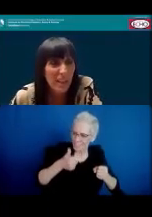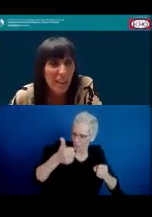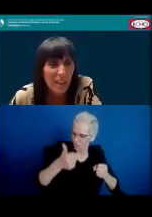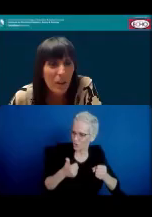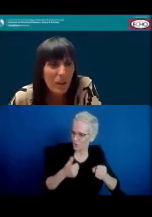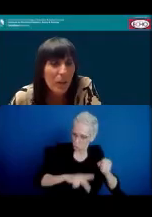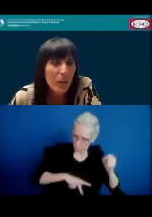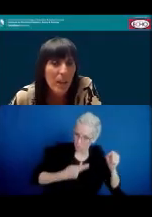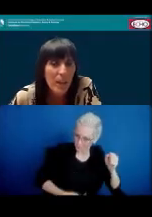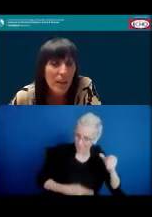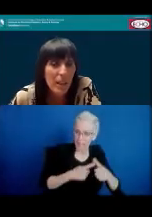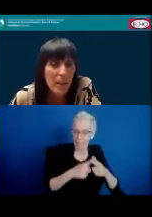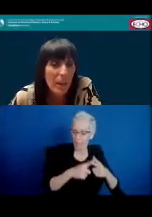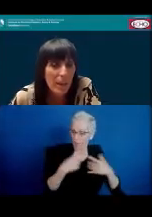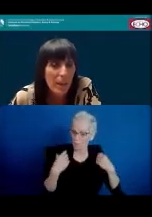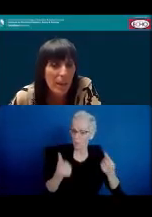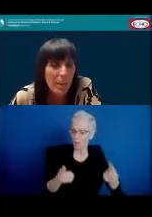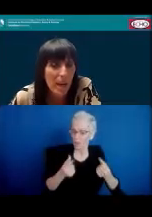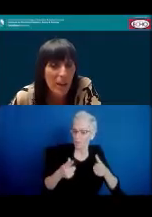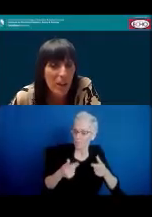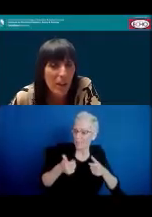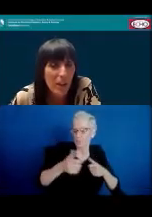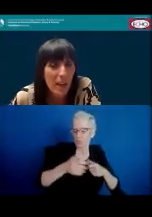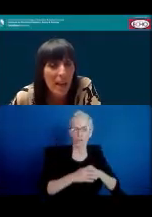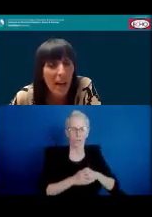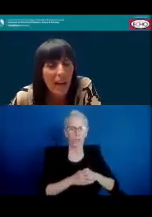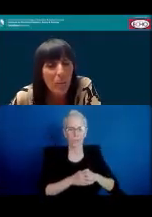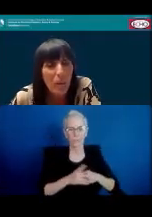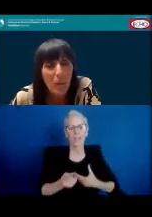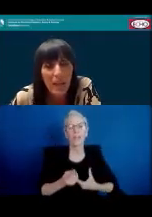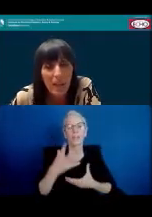includes increased participation, and when we can